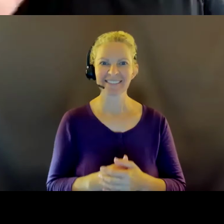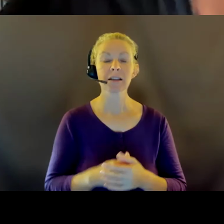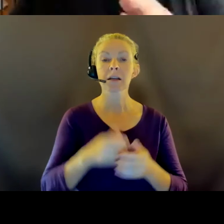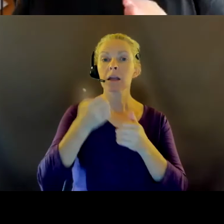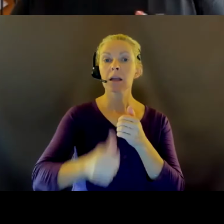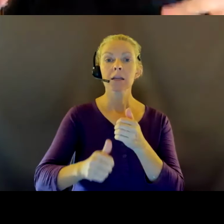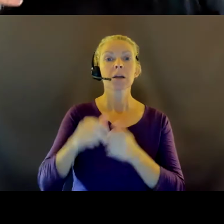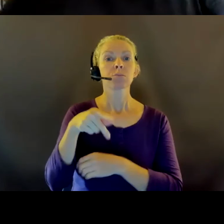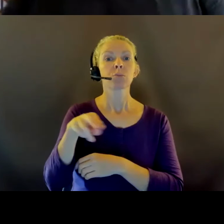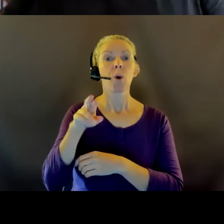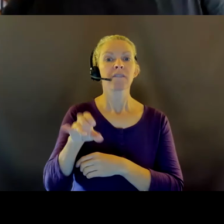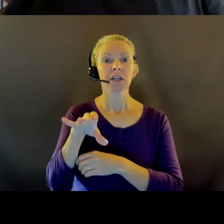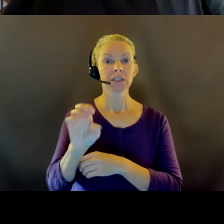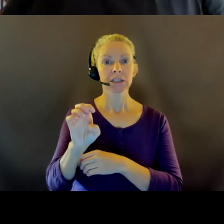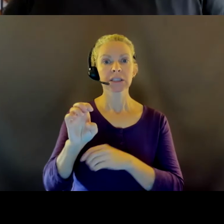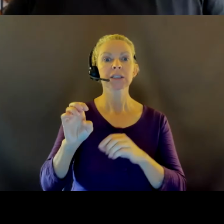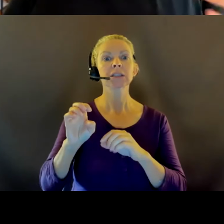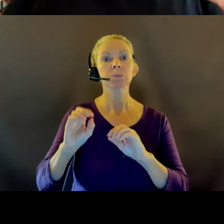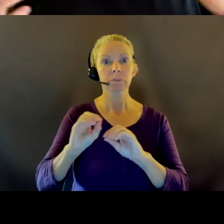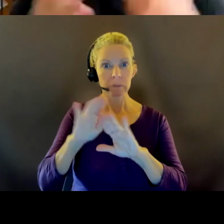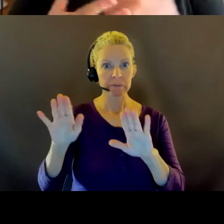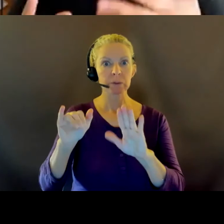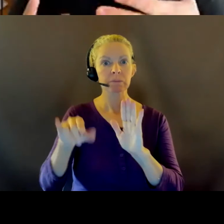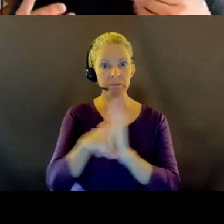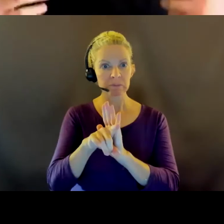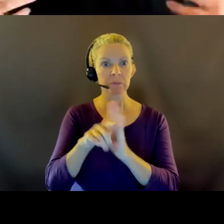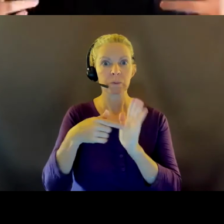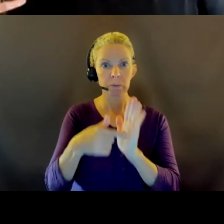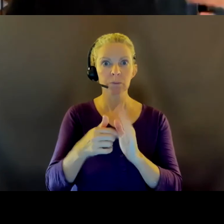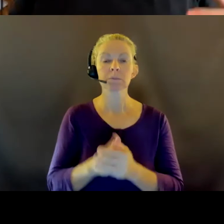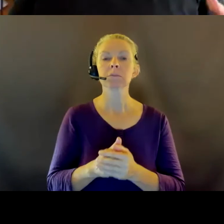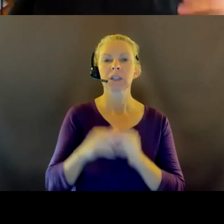And then there are instructions. "Color each province, following the instructions below.